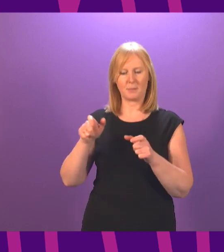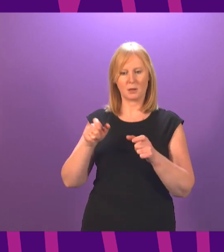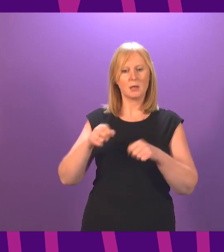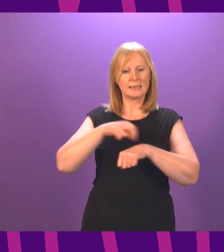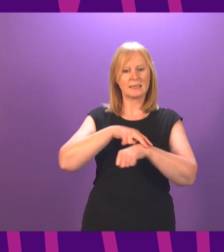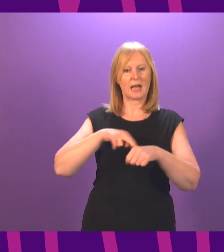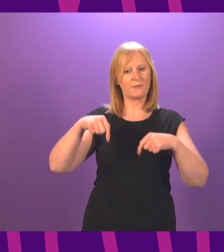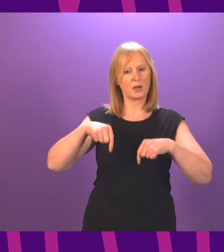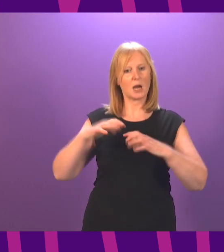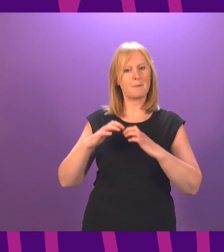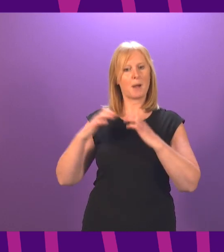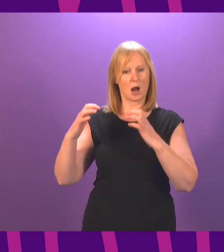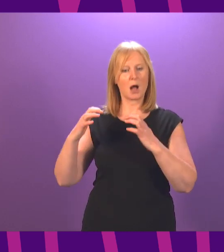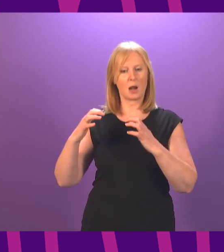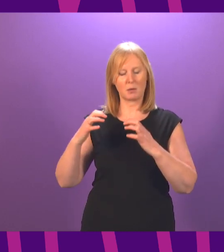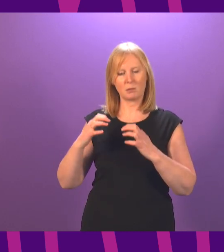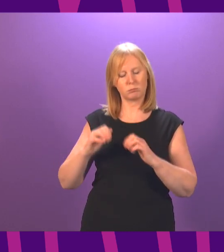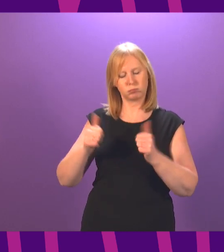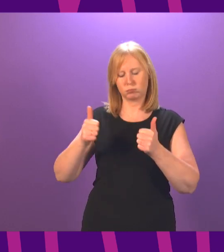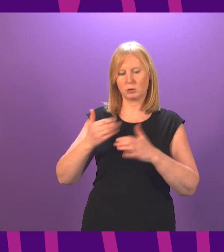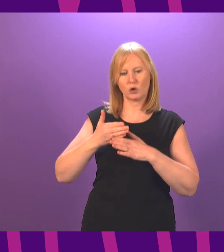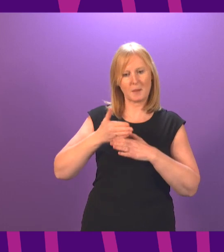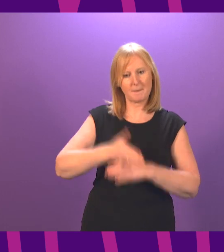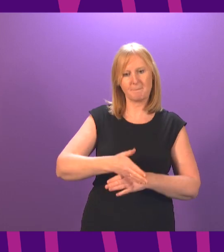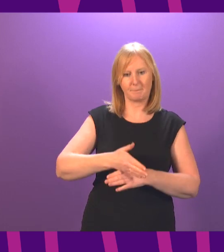the staff of the Parliament, who have done a fantastic job in difficult circumstances.